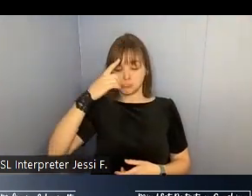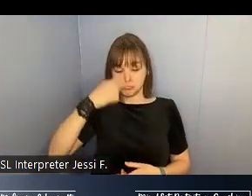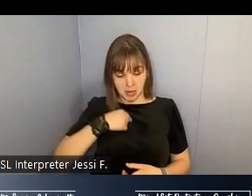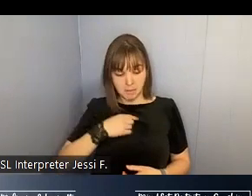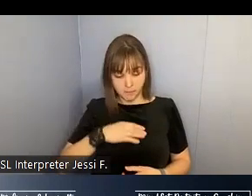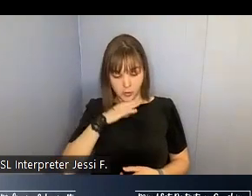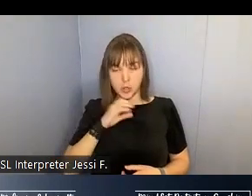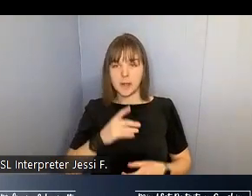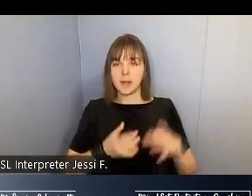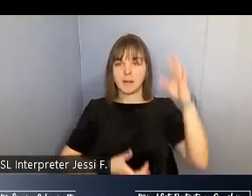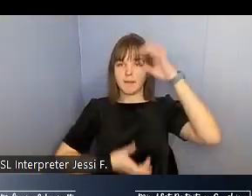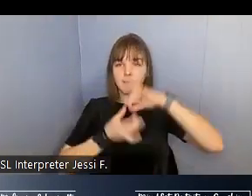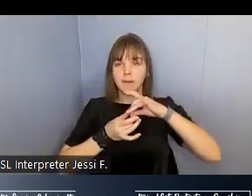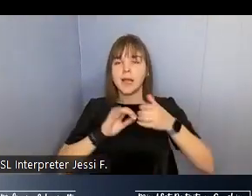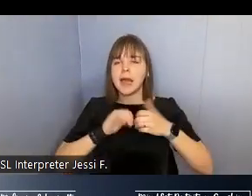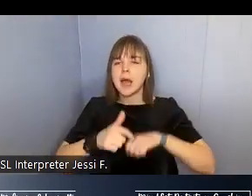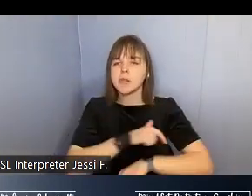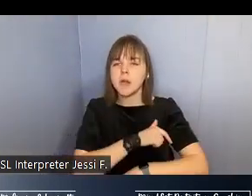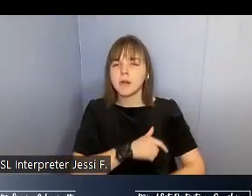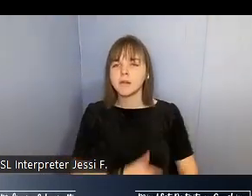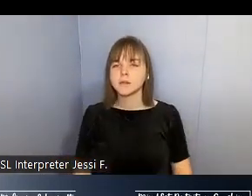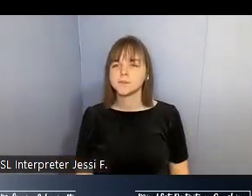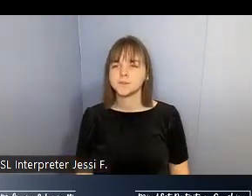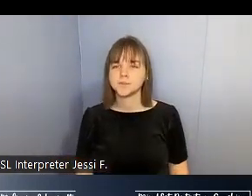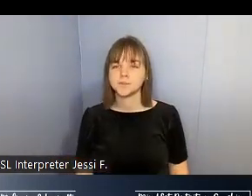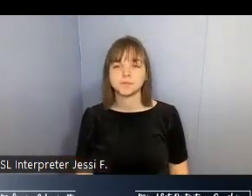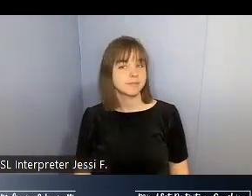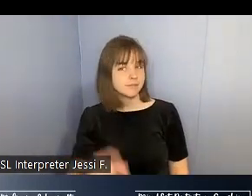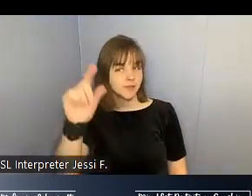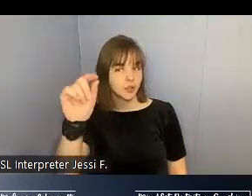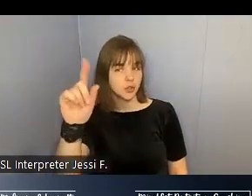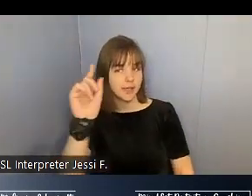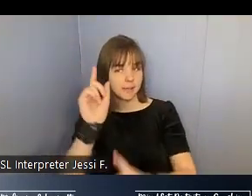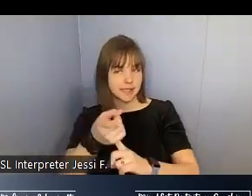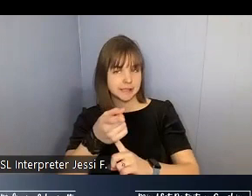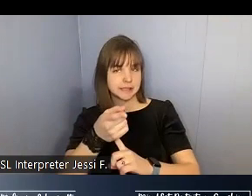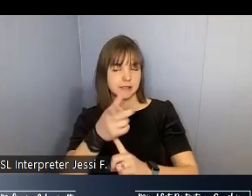I do not need any more food. It takes 20 minutes for that conversation